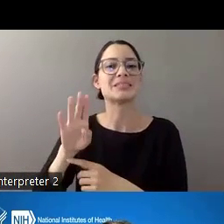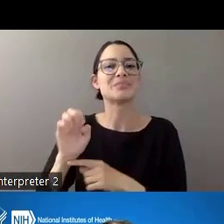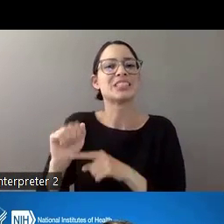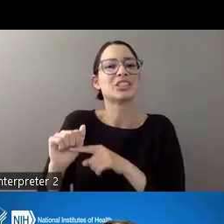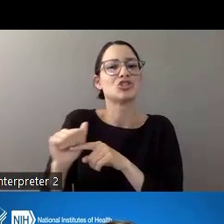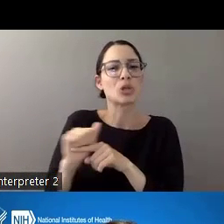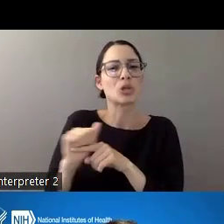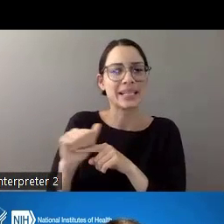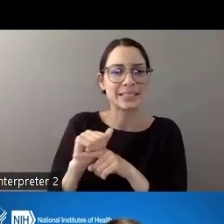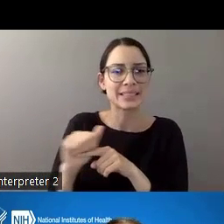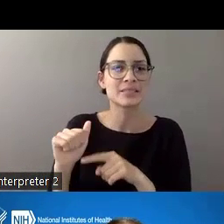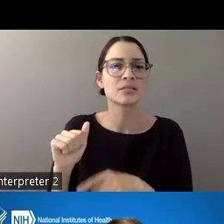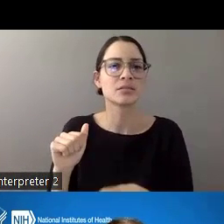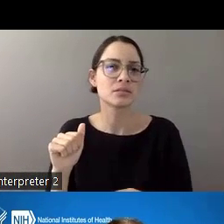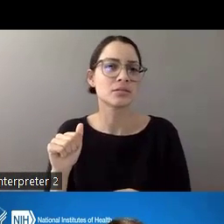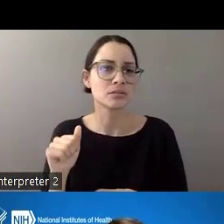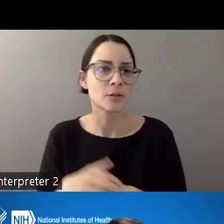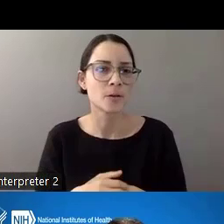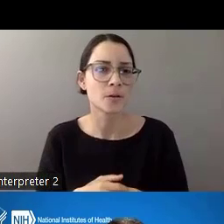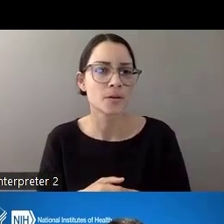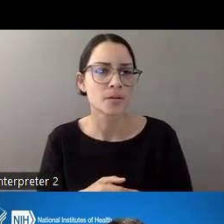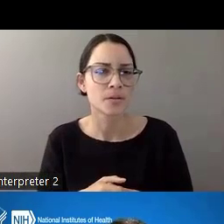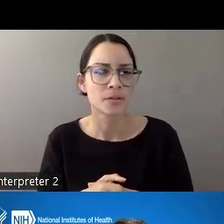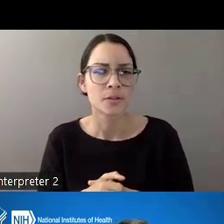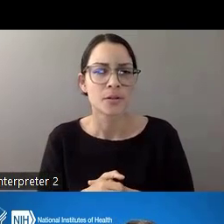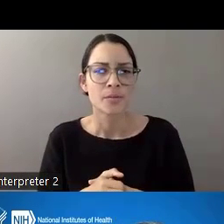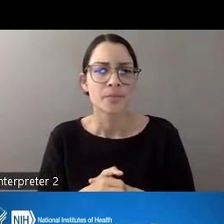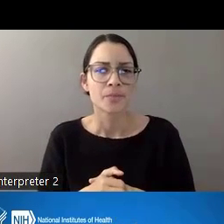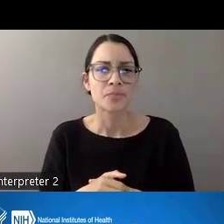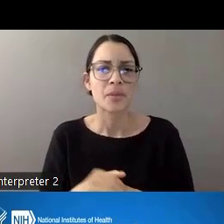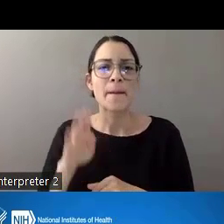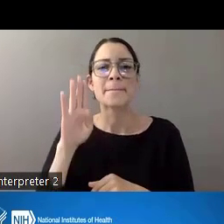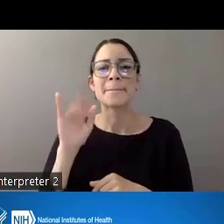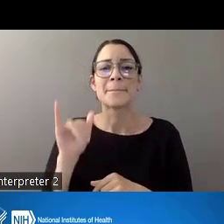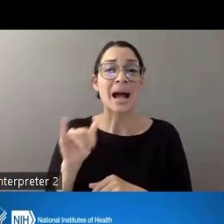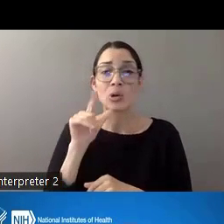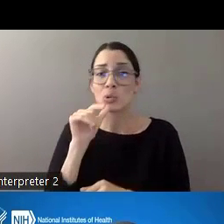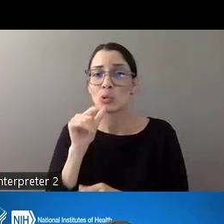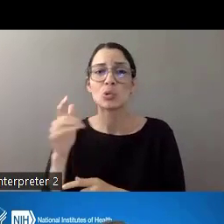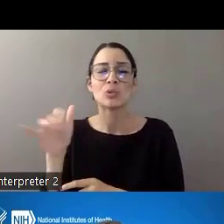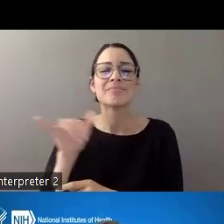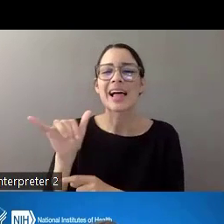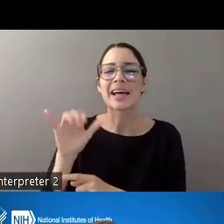And the students may participate in all aspects of the research,